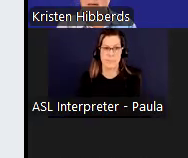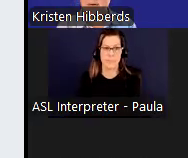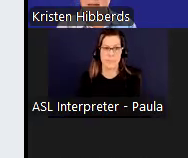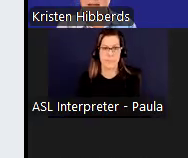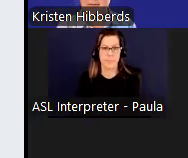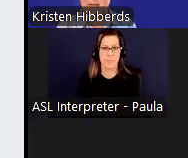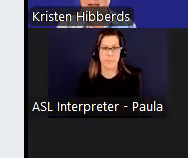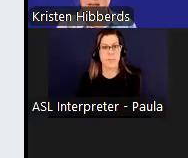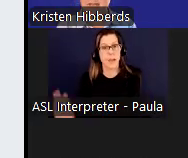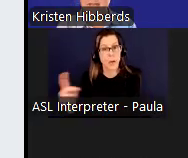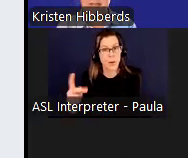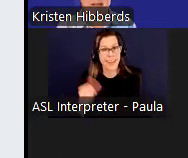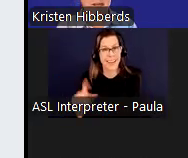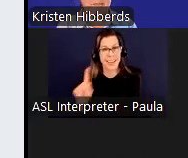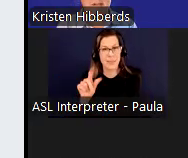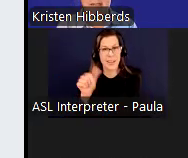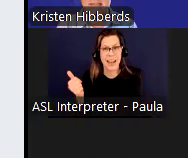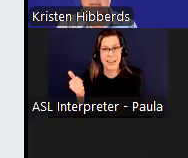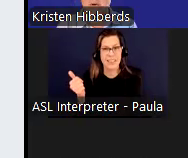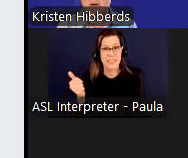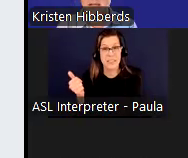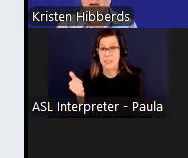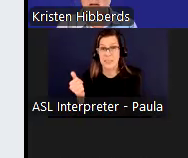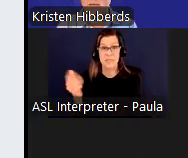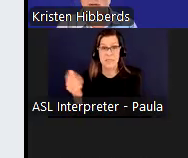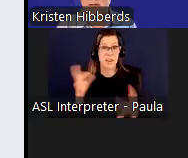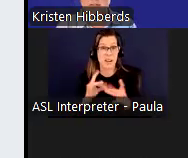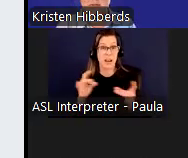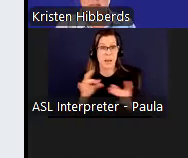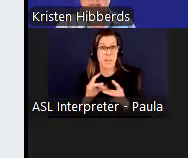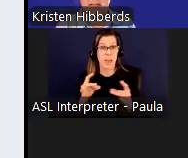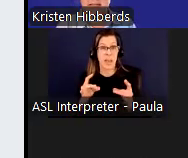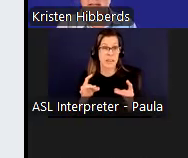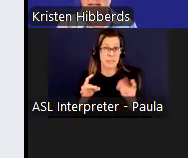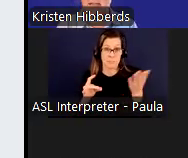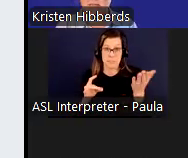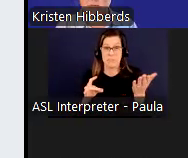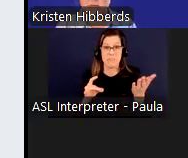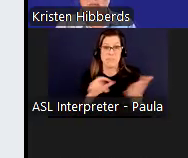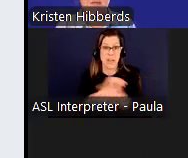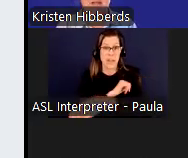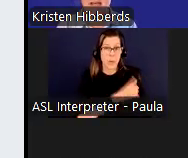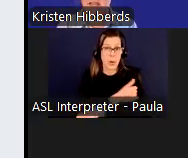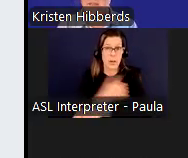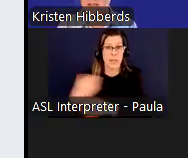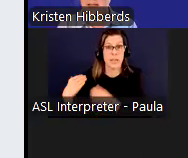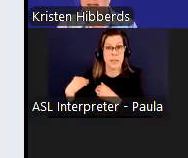OK. Anyone else would like to comment on authority and responsibility before we move on to eligibility?